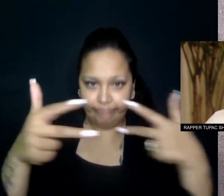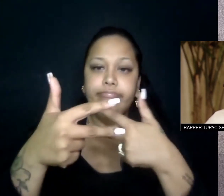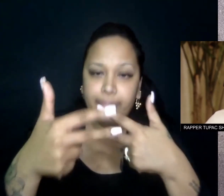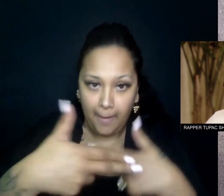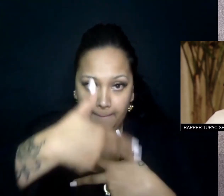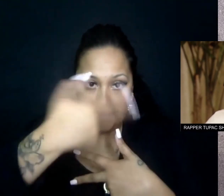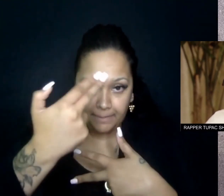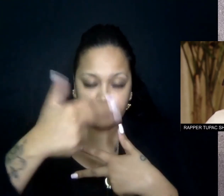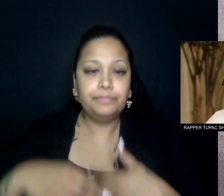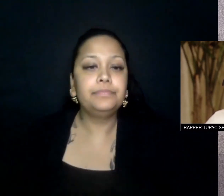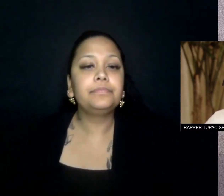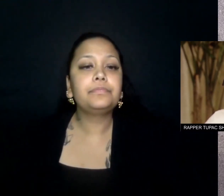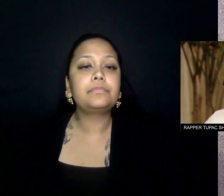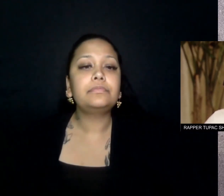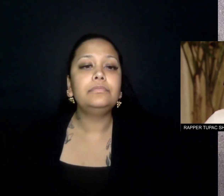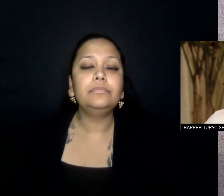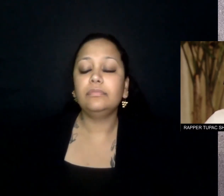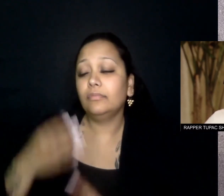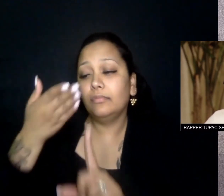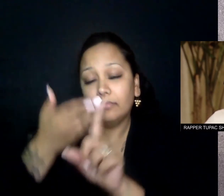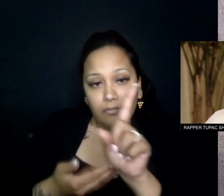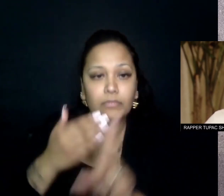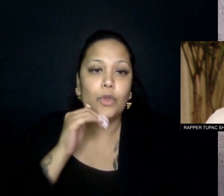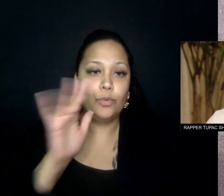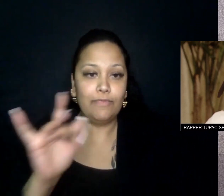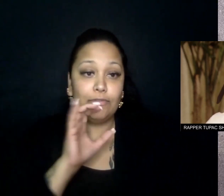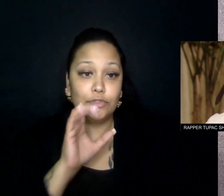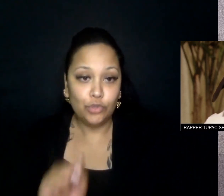shooting. He was 25 years old.